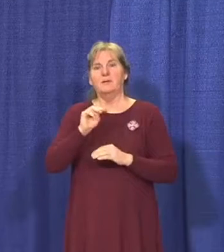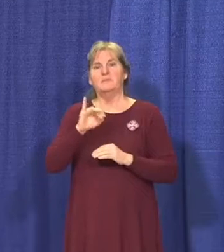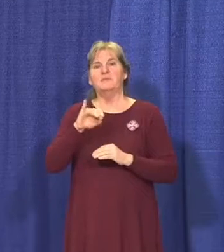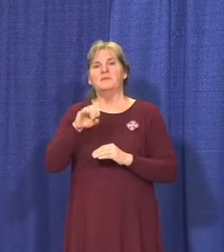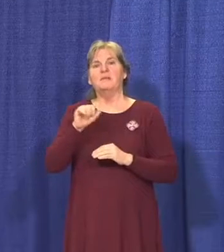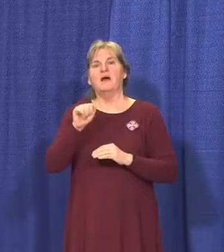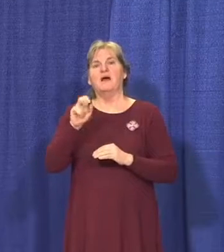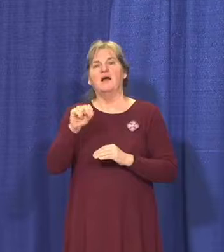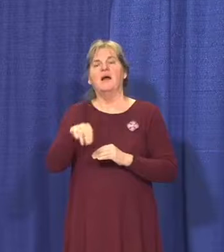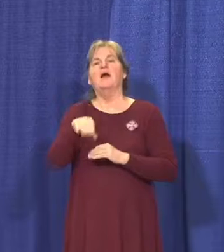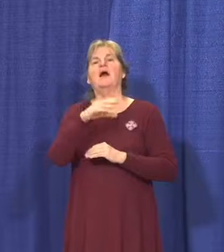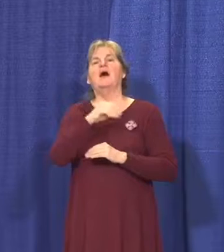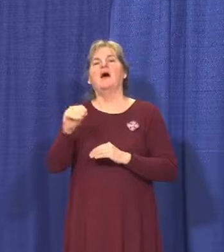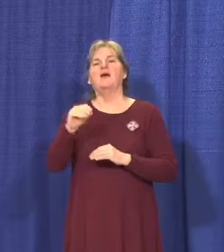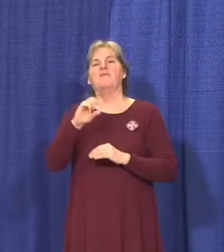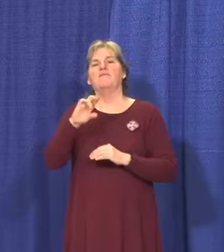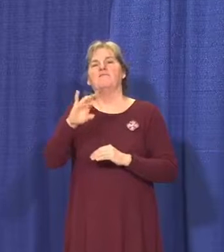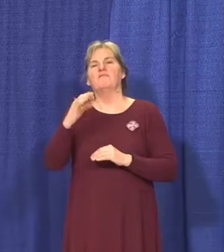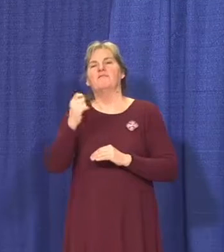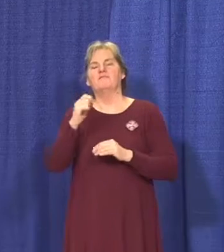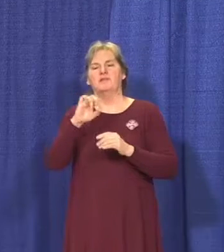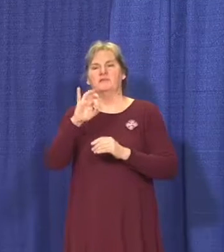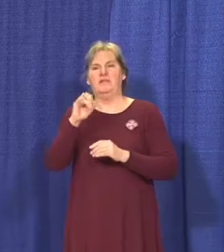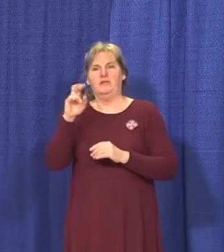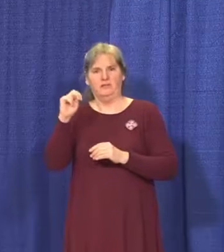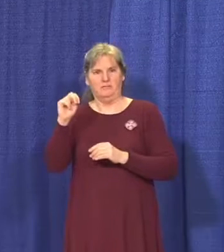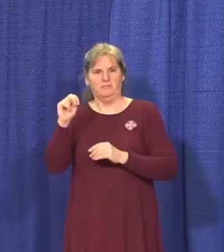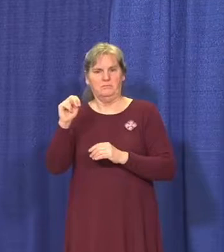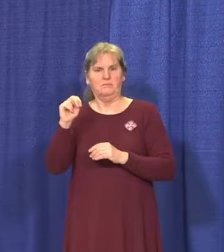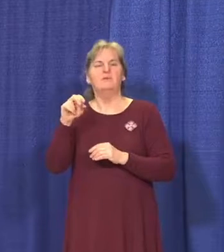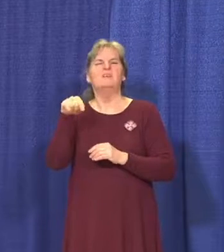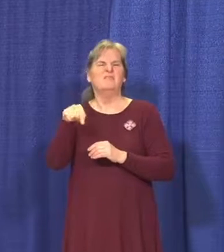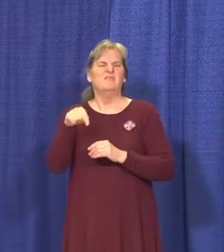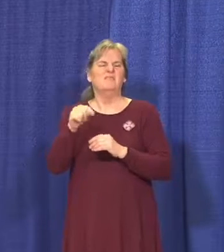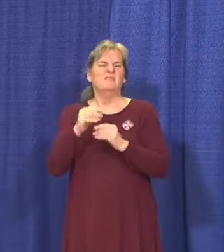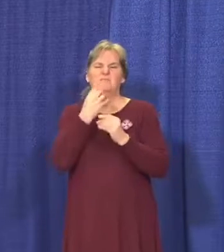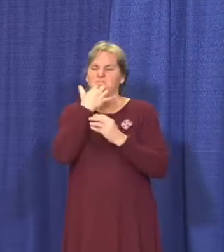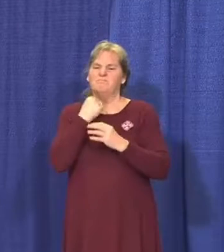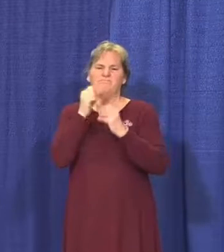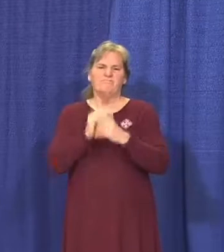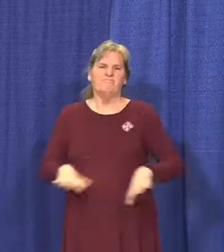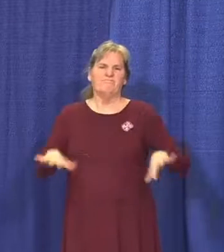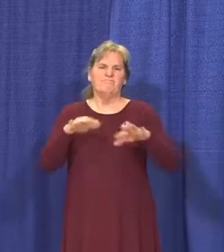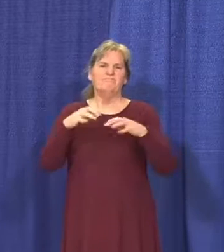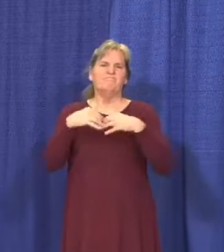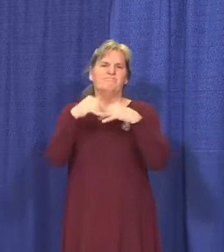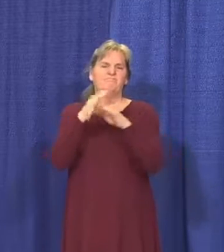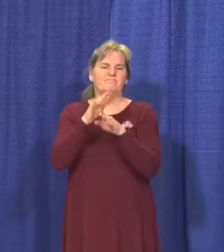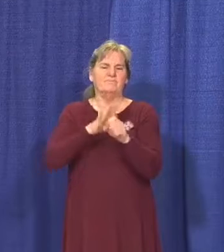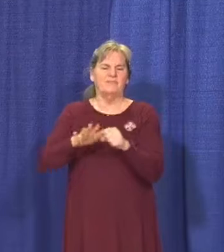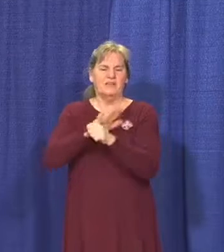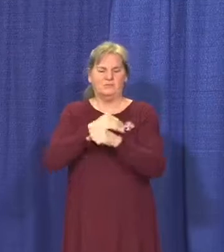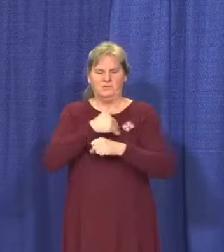Nation. Before we begin, I would like to take a moment to recognize that today is the national day of